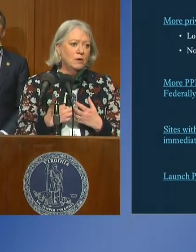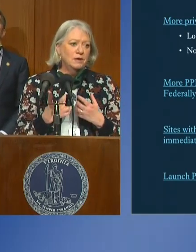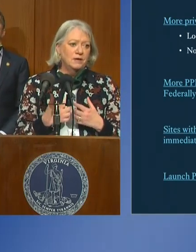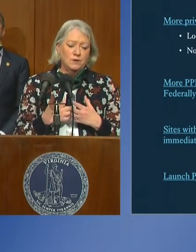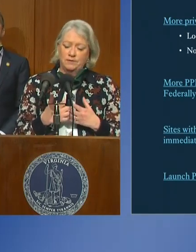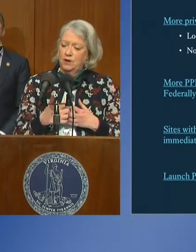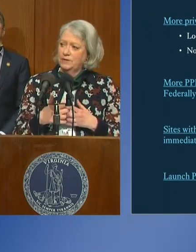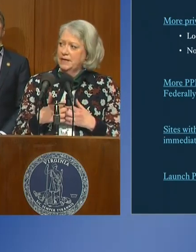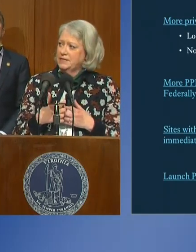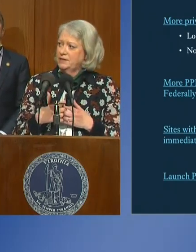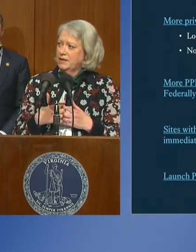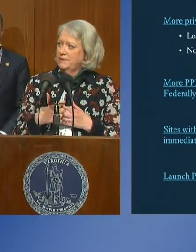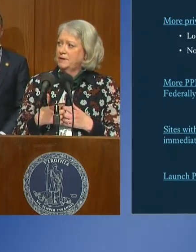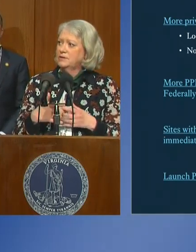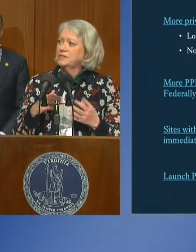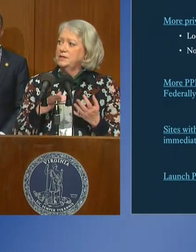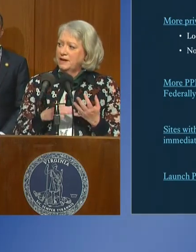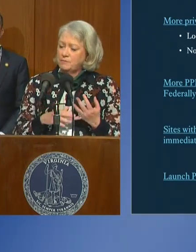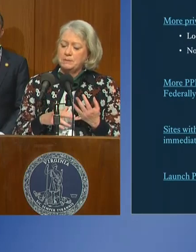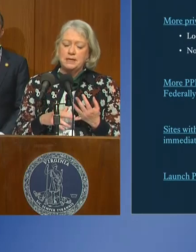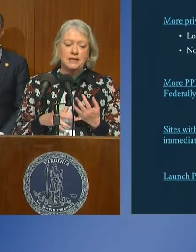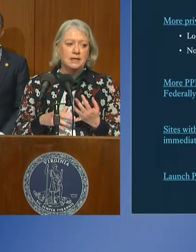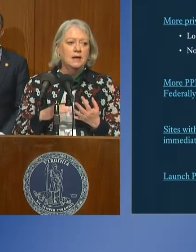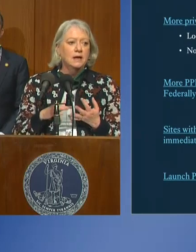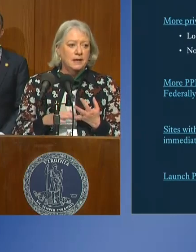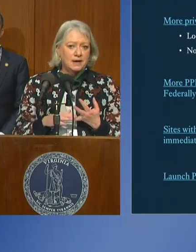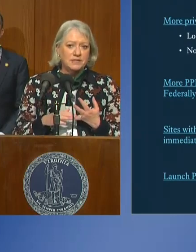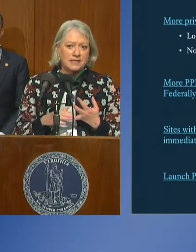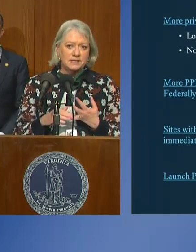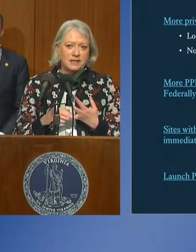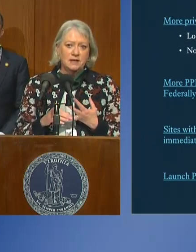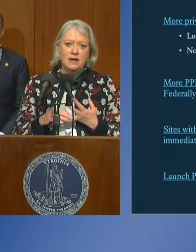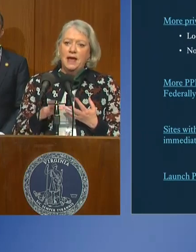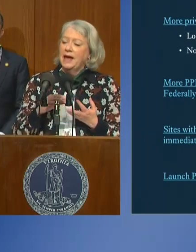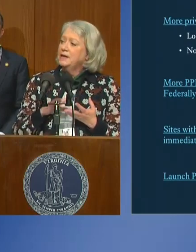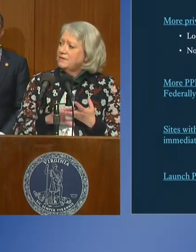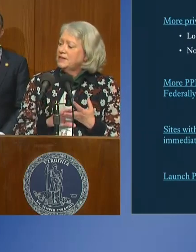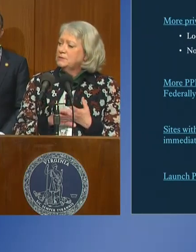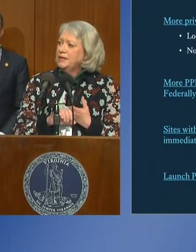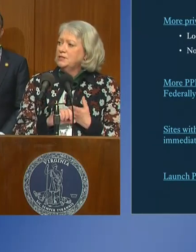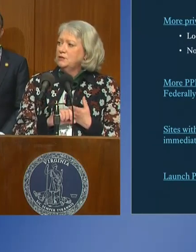ONLINE AND SEE WHERE YOU CAN GET TESTED TO MAKE SURE THAT YOU KNOW IF YOU HAVE COVID